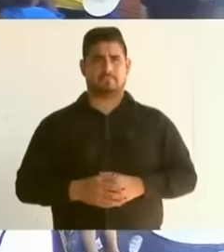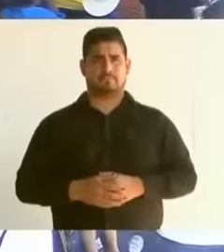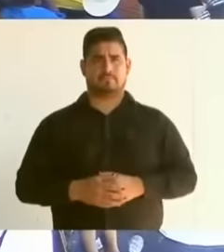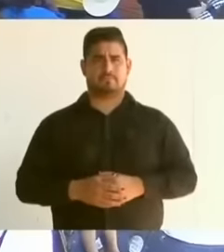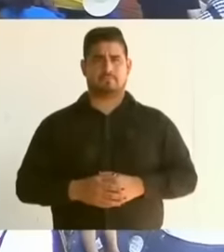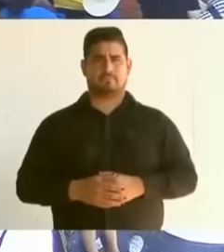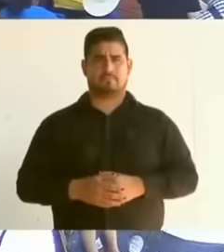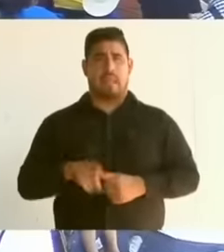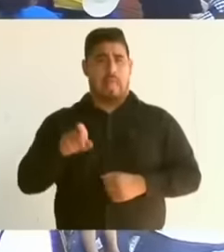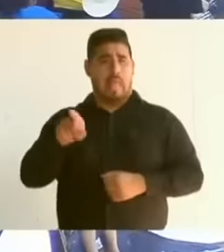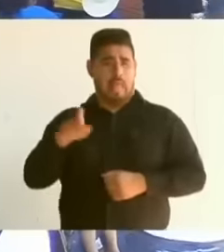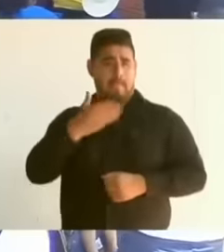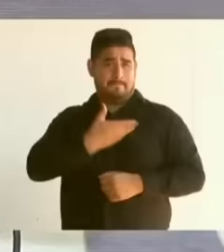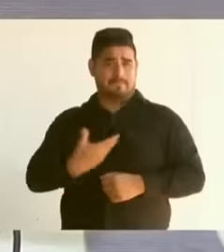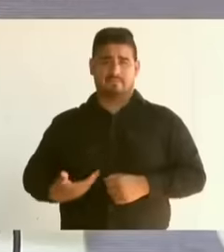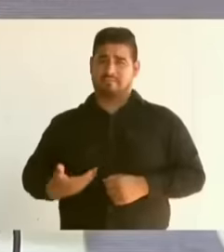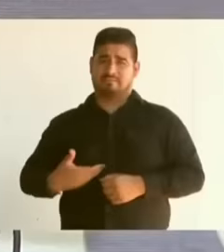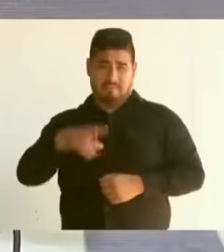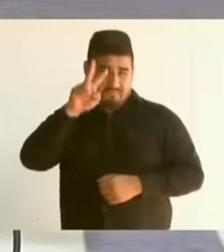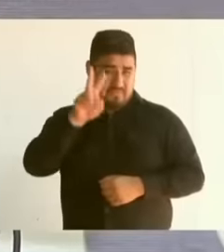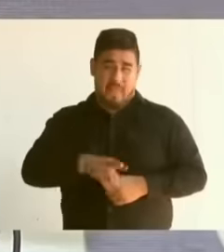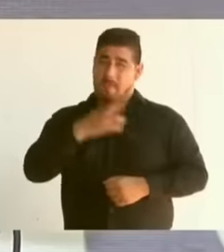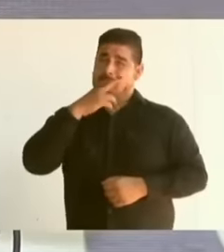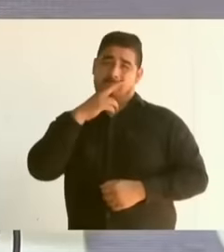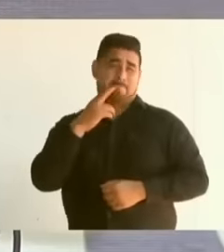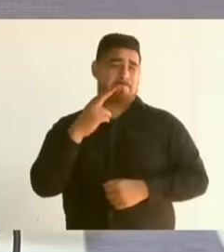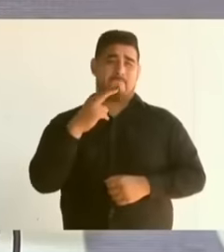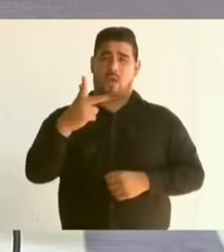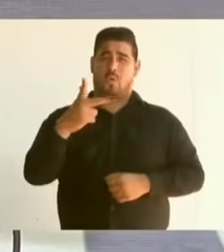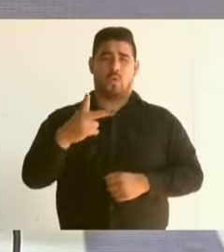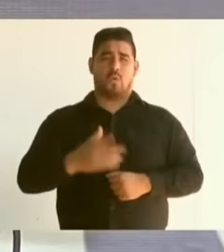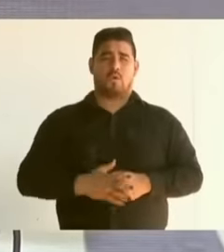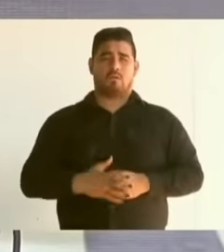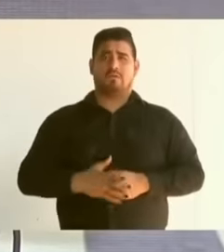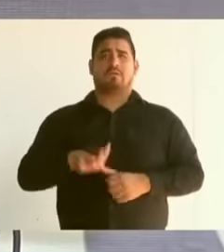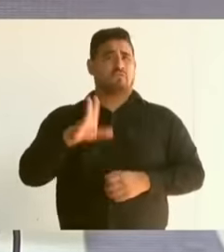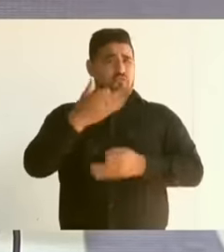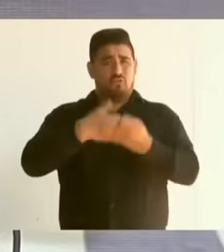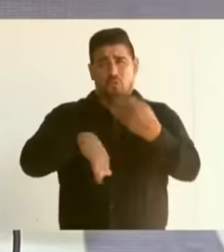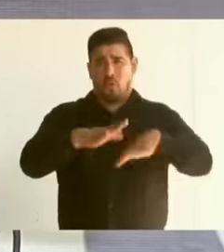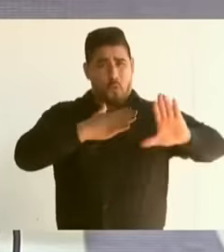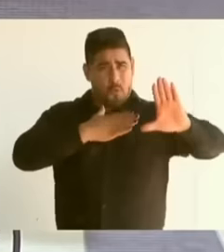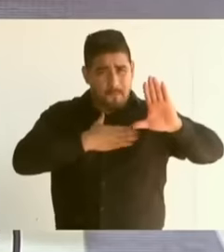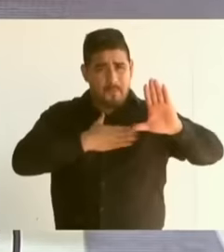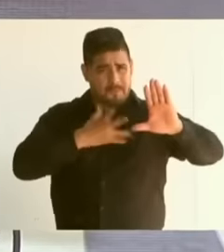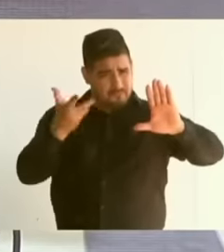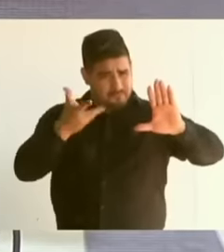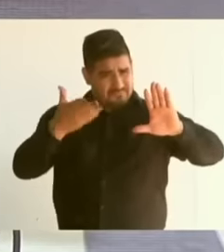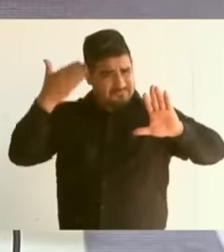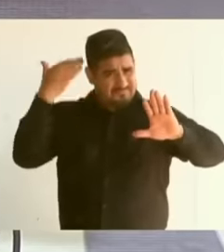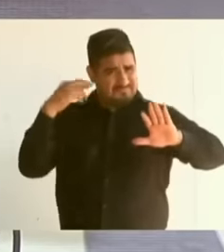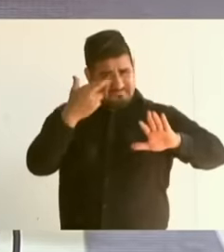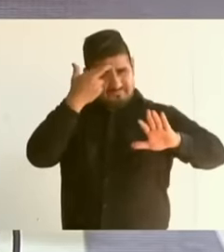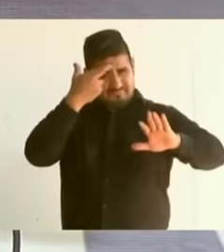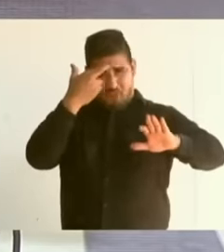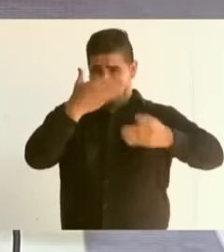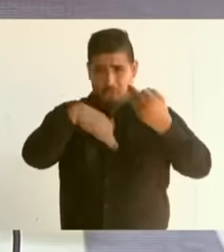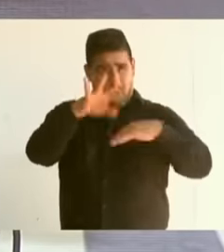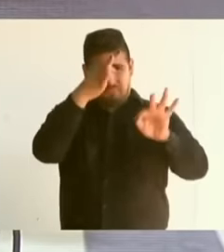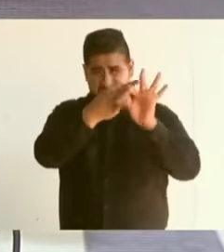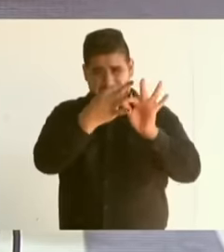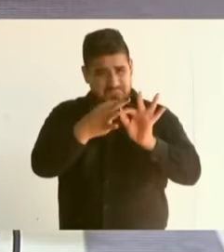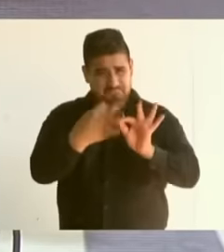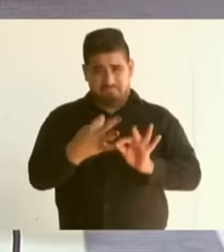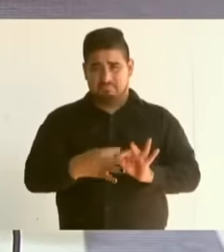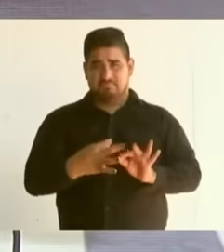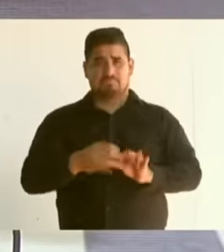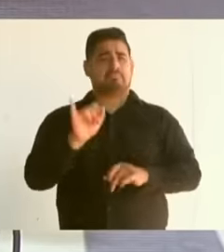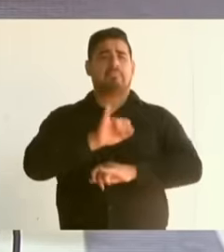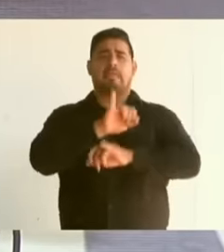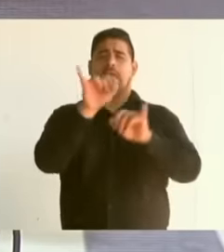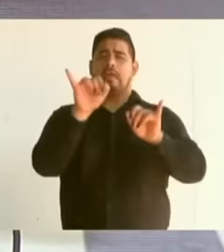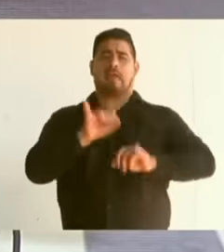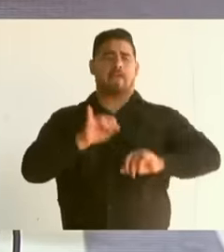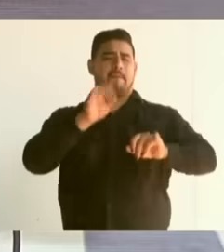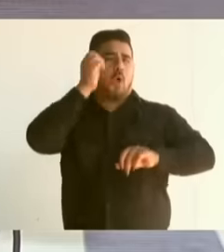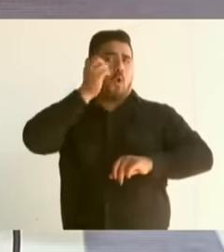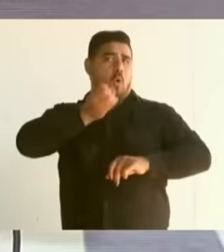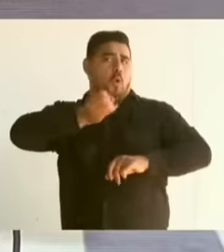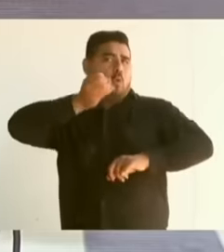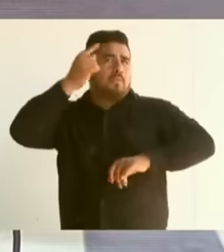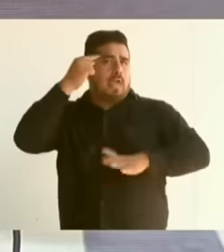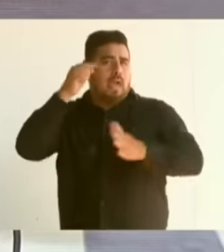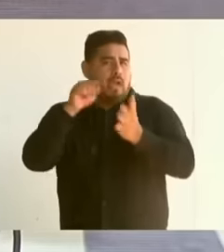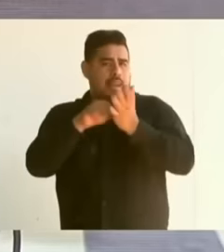he has been the best, he has accomplished all commitments and has never abandoned its principles no matter how difficult